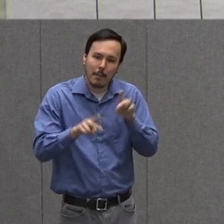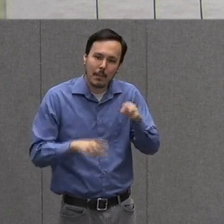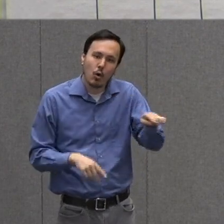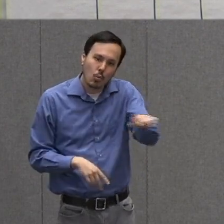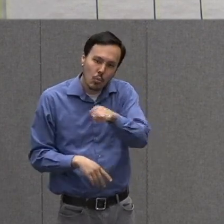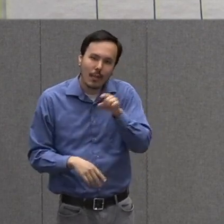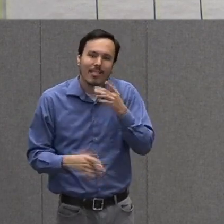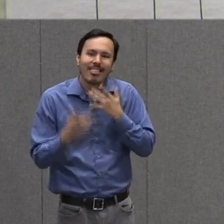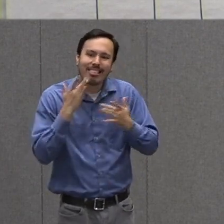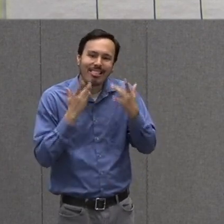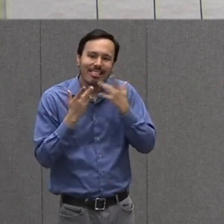So when we say fearlessly,